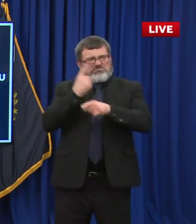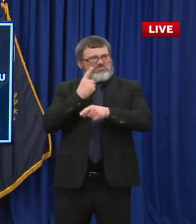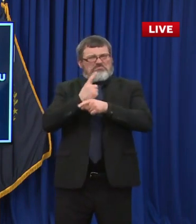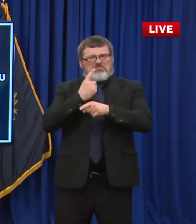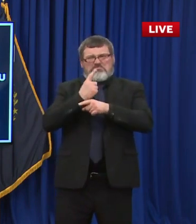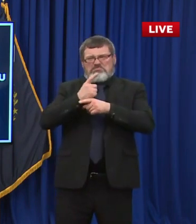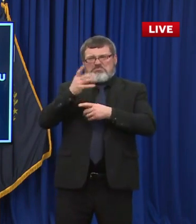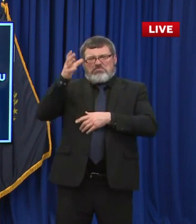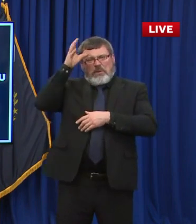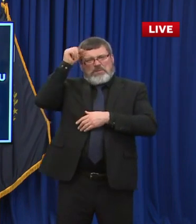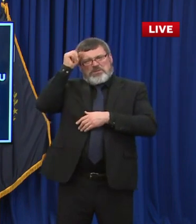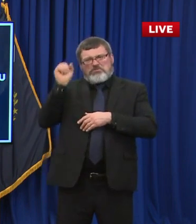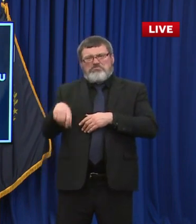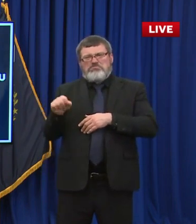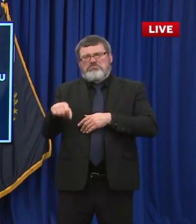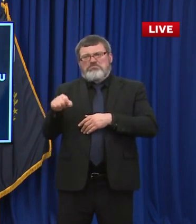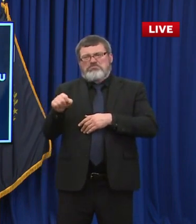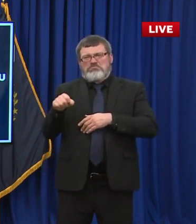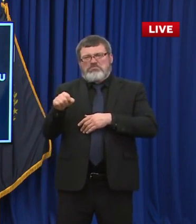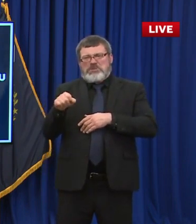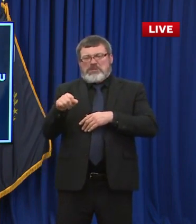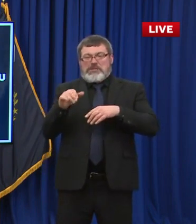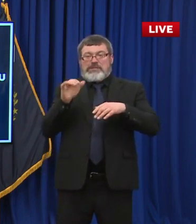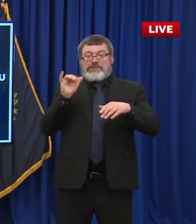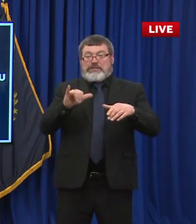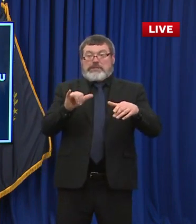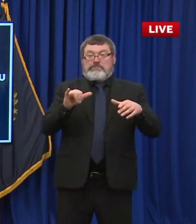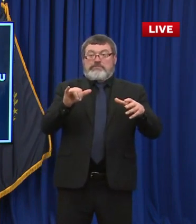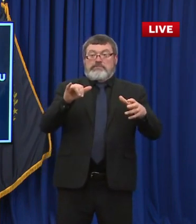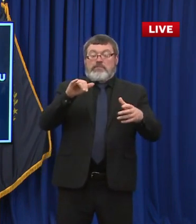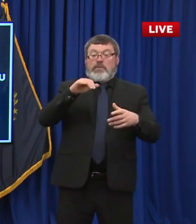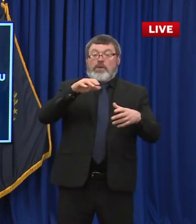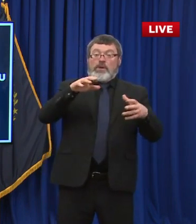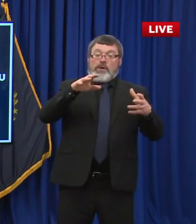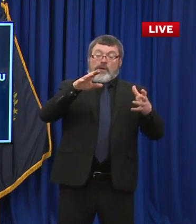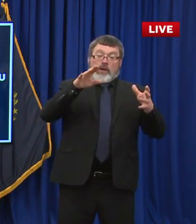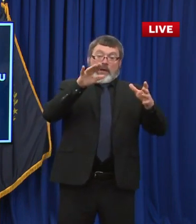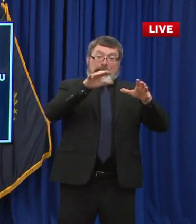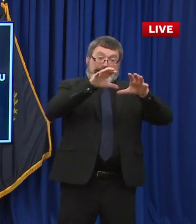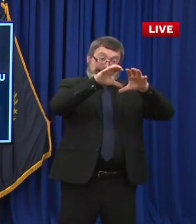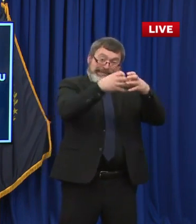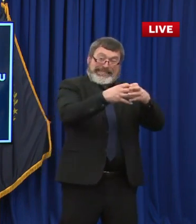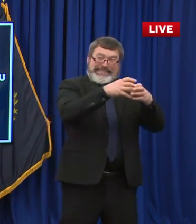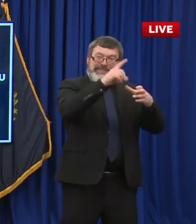VERY VERY POSITIVELY FROM THAT RESPECT IN TERMS OF THE TOTAL NUMBER OF INDIVIDUALS THAT ARE IN PRIORITY GROUP 1A.